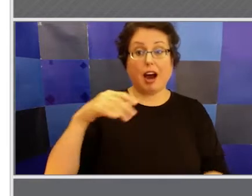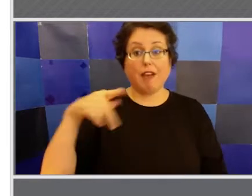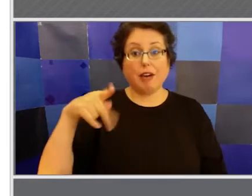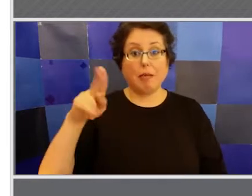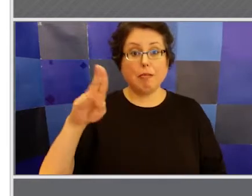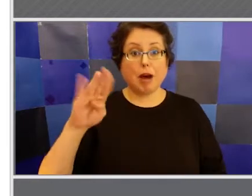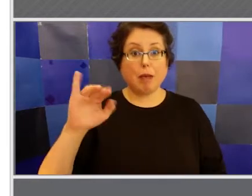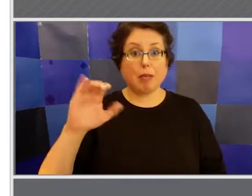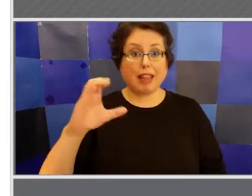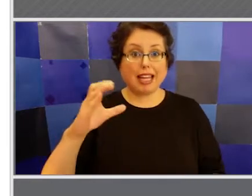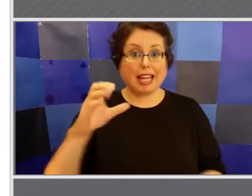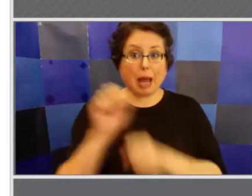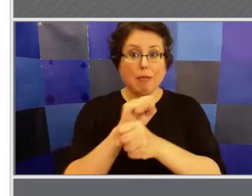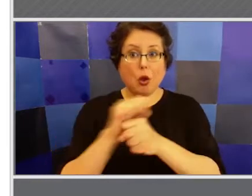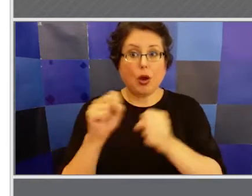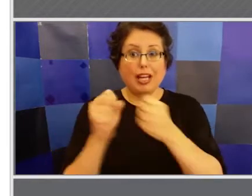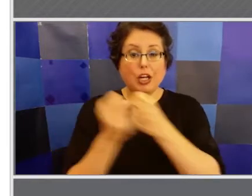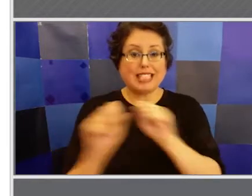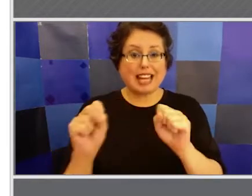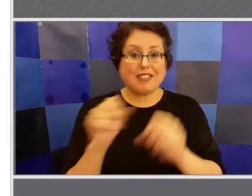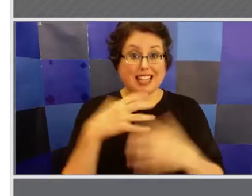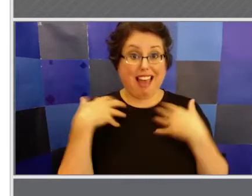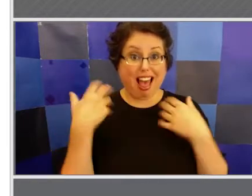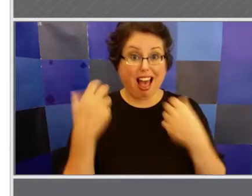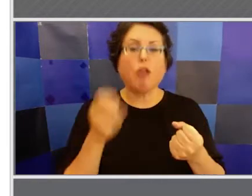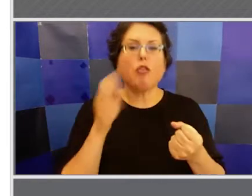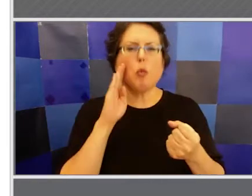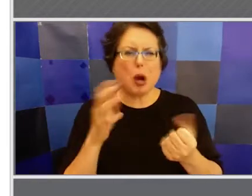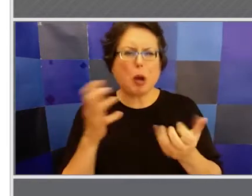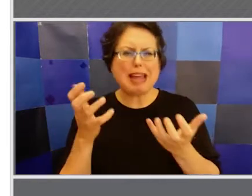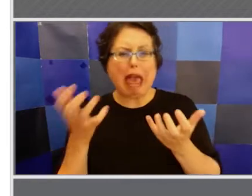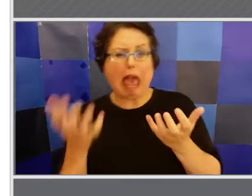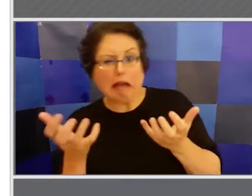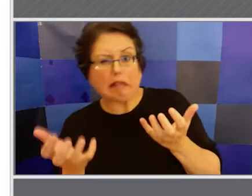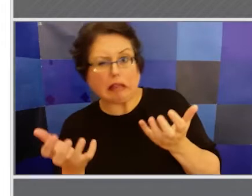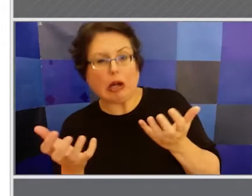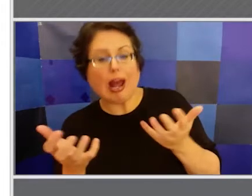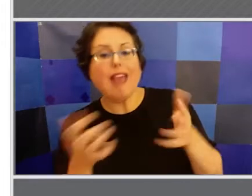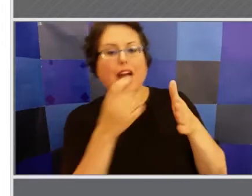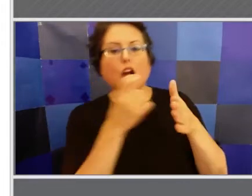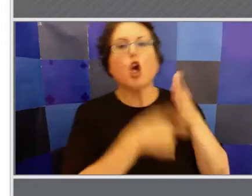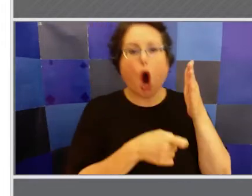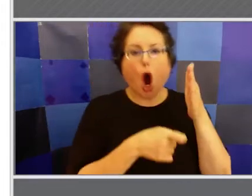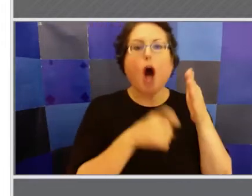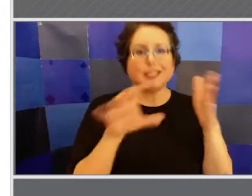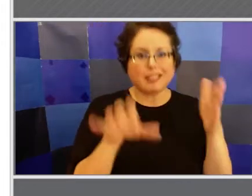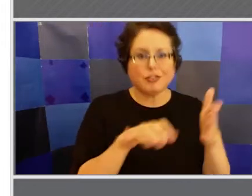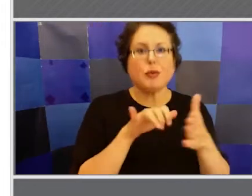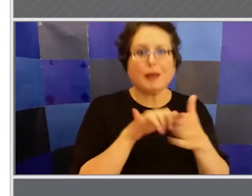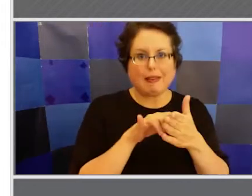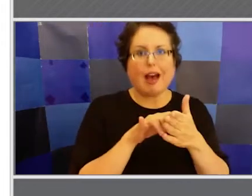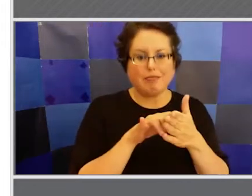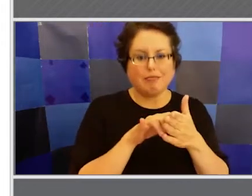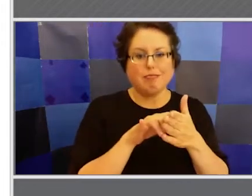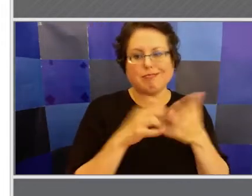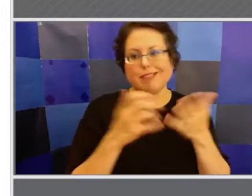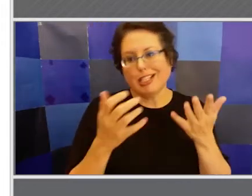going to be weighted more strongly than the cost of actually undertaking that these criteria